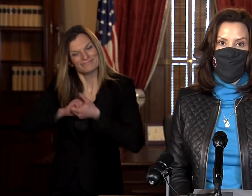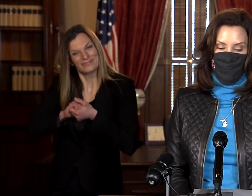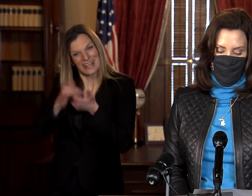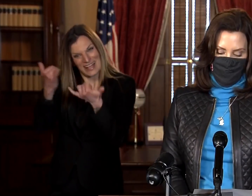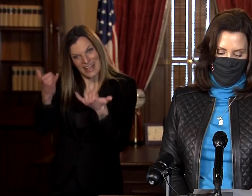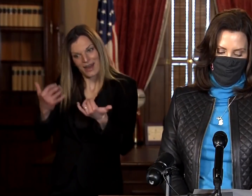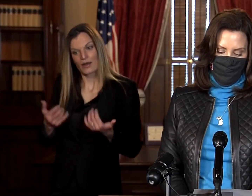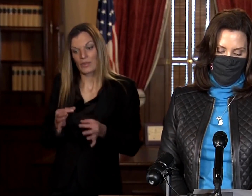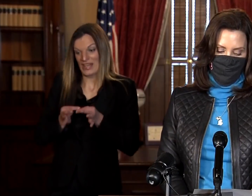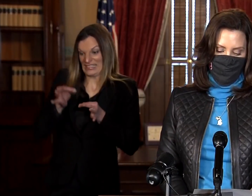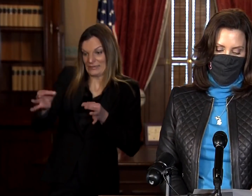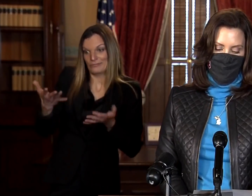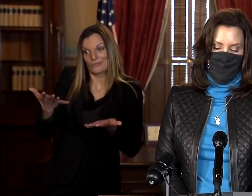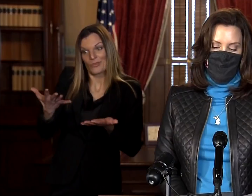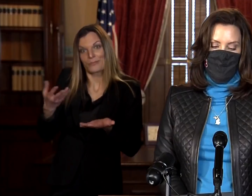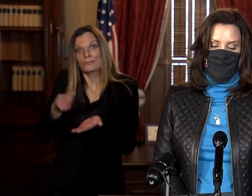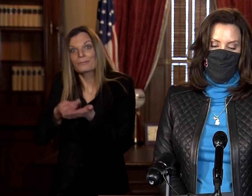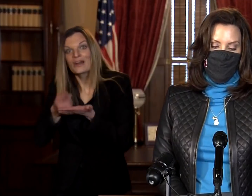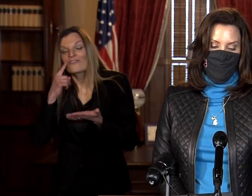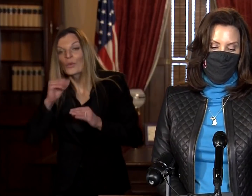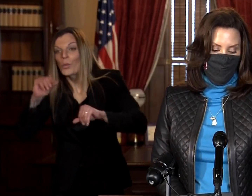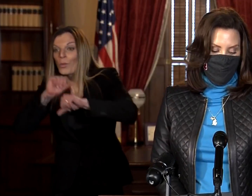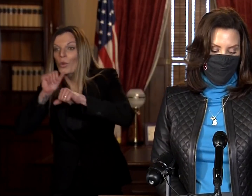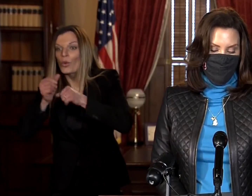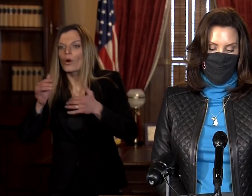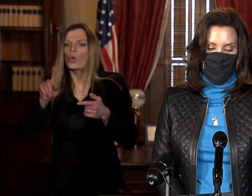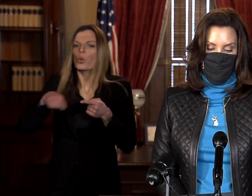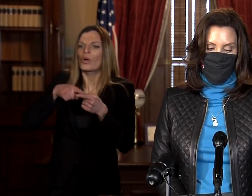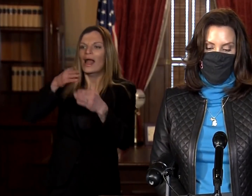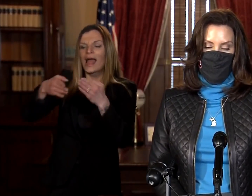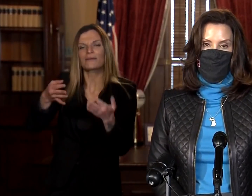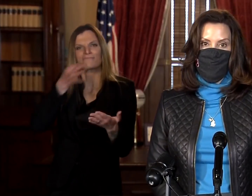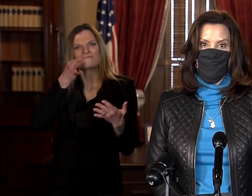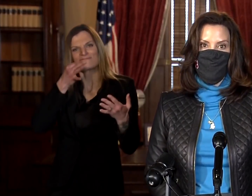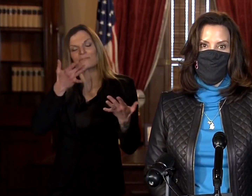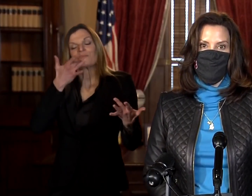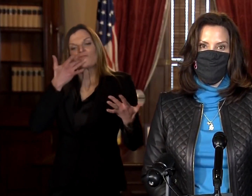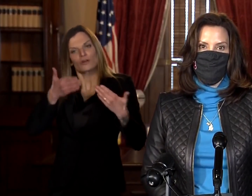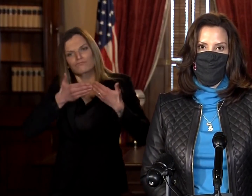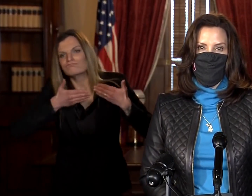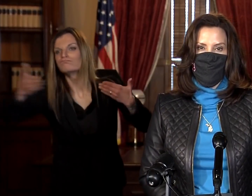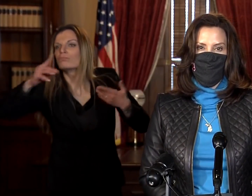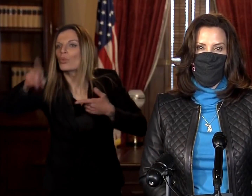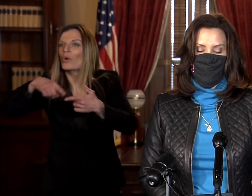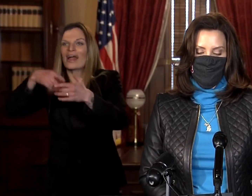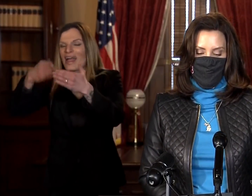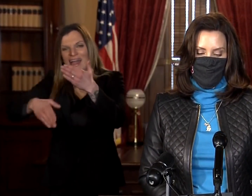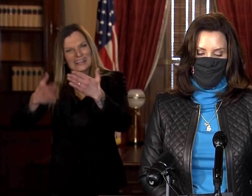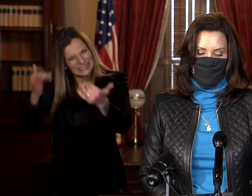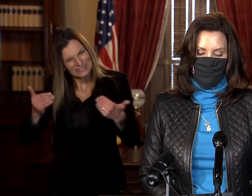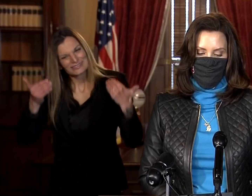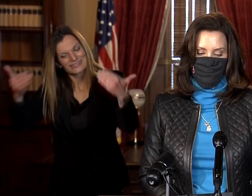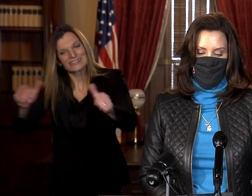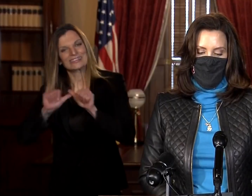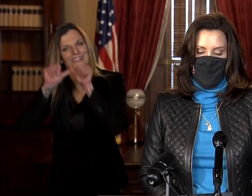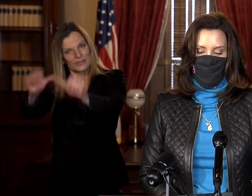benefits are on the line. So let’s work together and make So let’s work together and make this extension permanent. this extension permanent. 2020 is coming to an end this